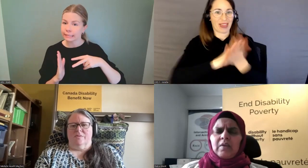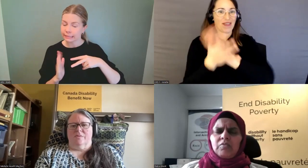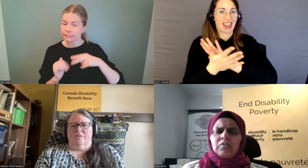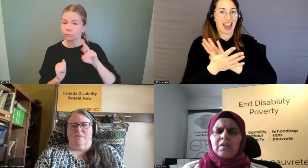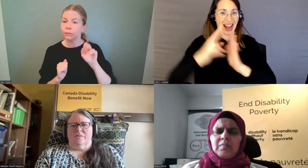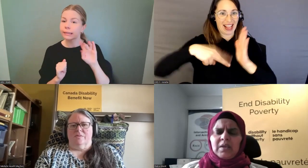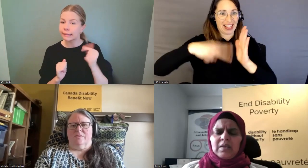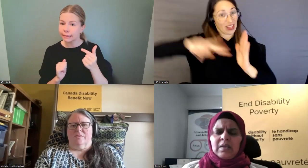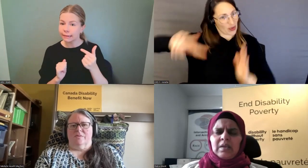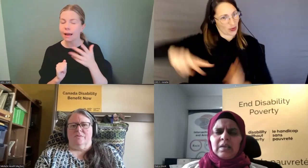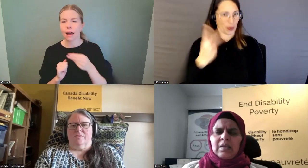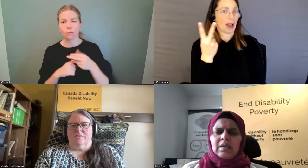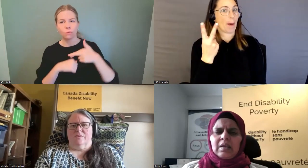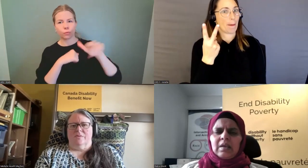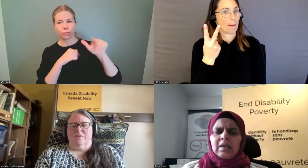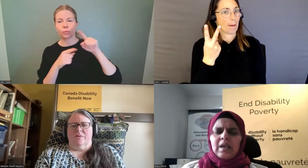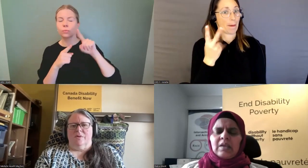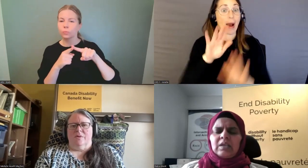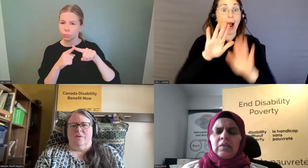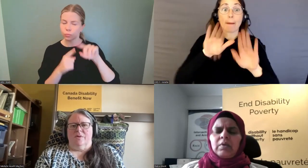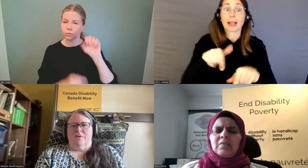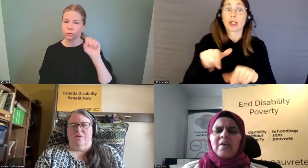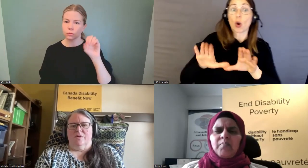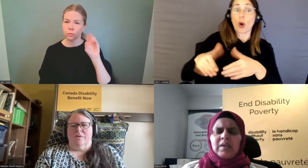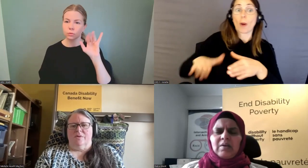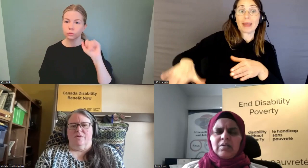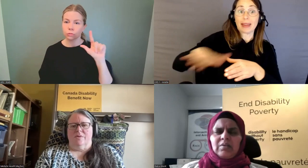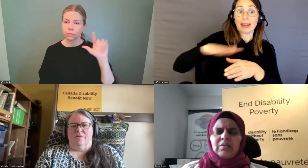COMMITTEE AND HEARINGS HAVE BEGUN.